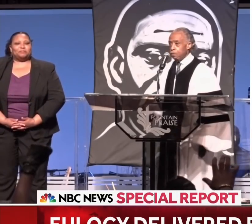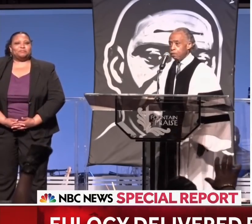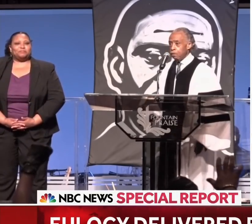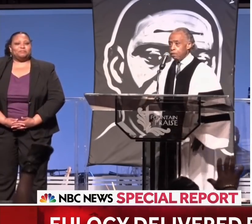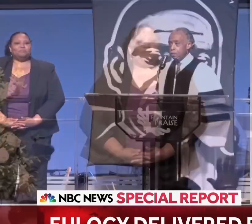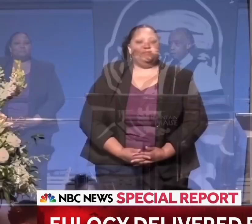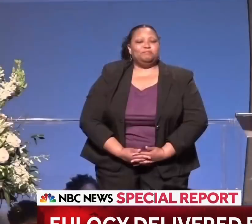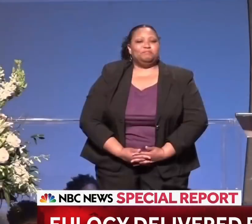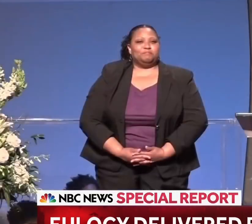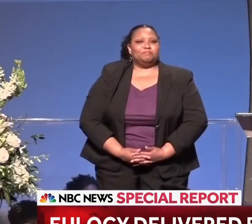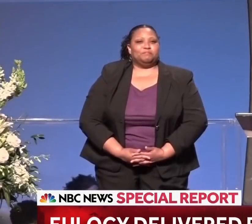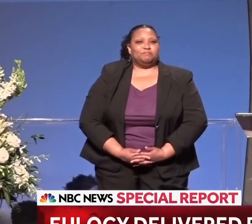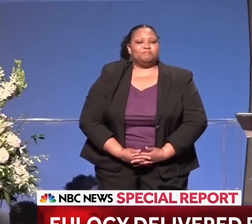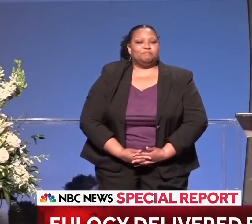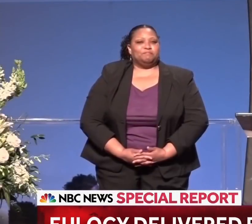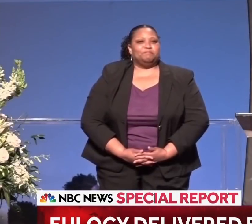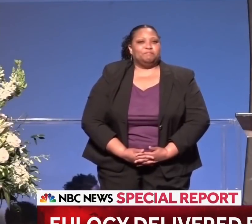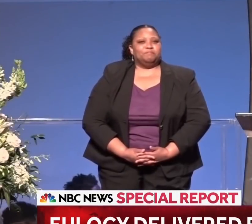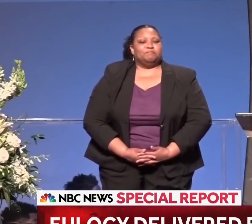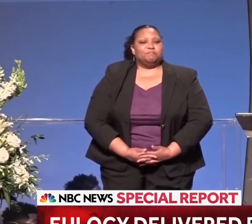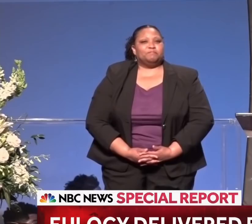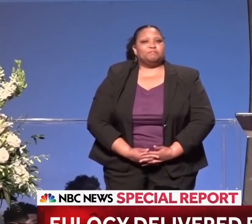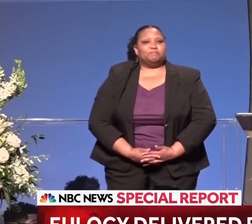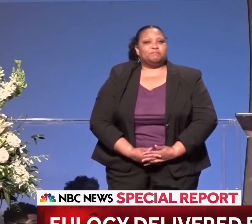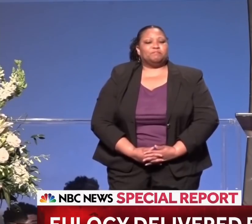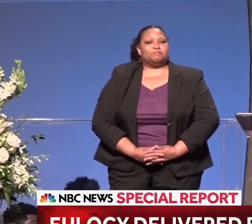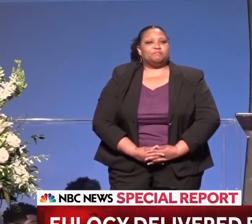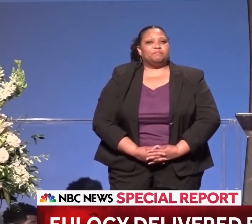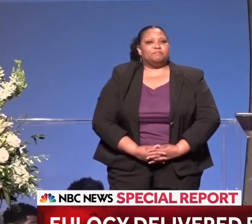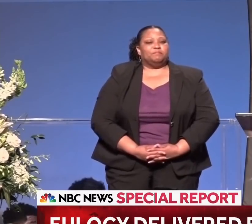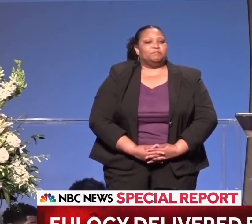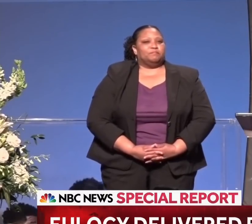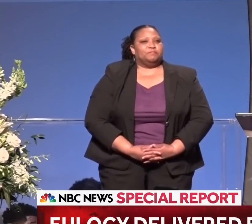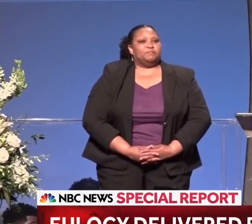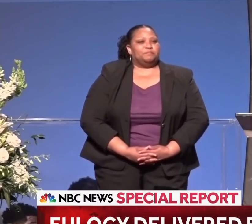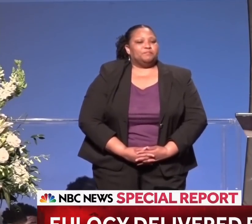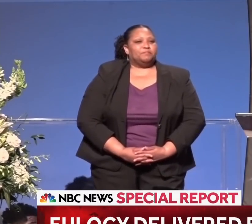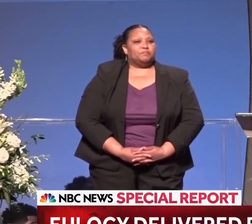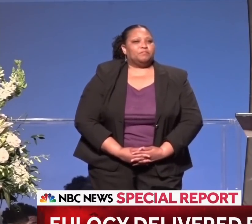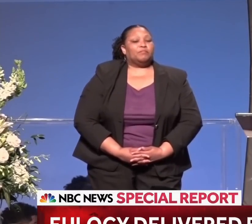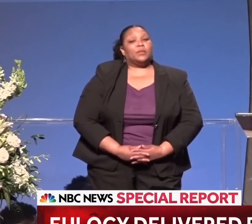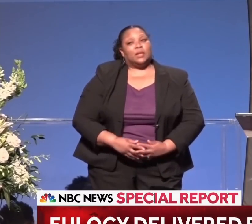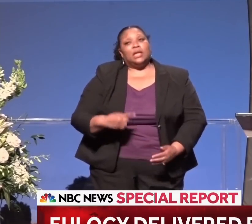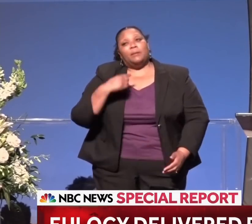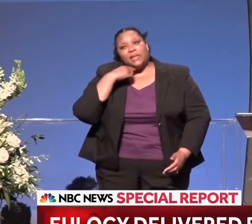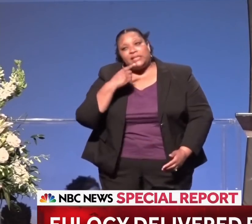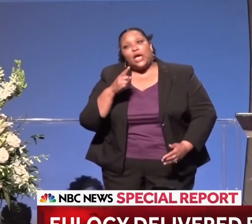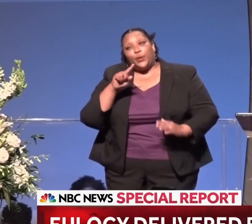BUT GOD GOT SOME PEOPLE THAT